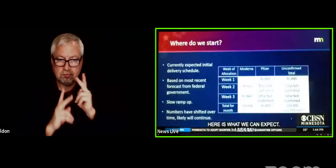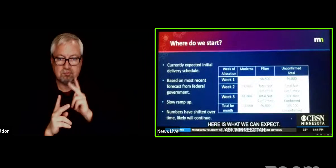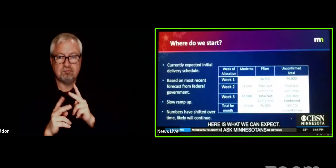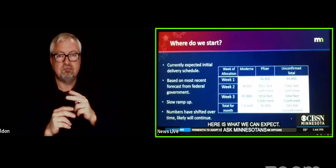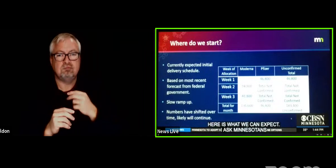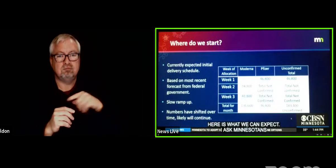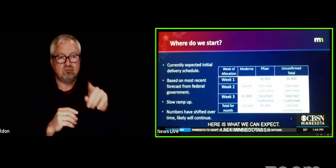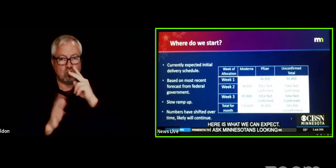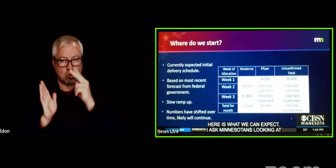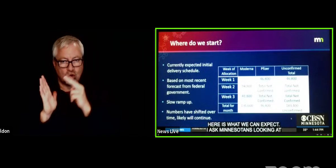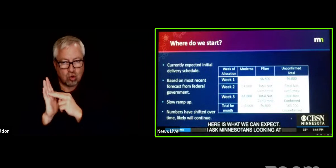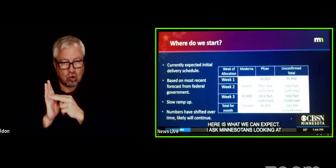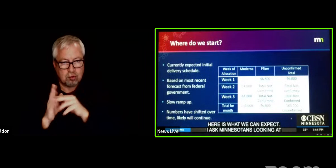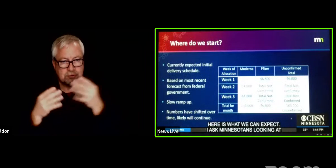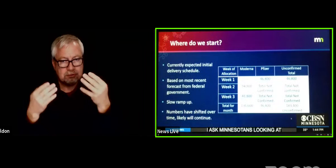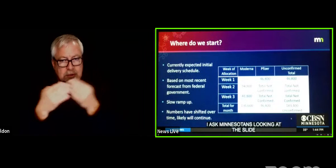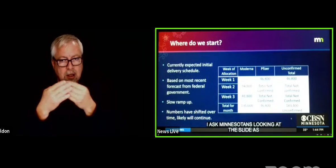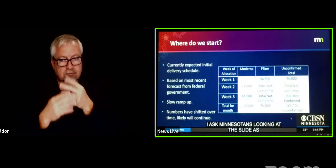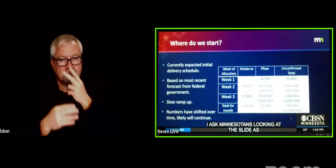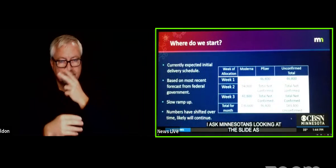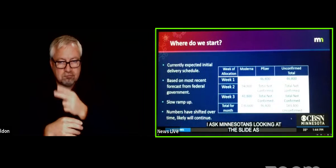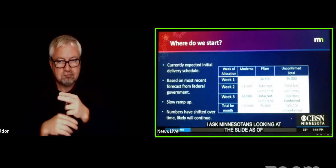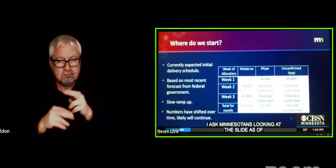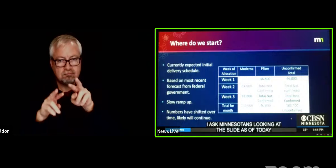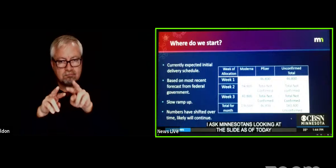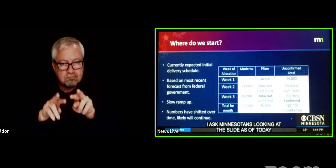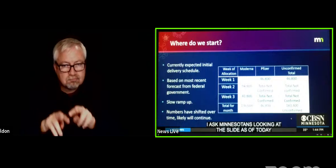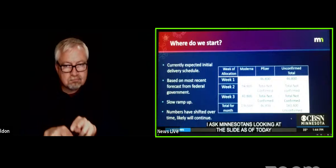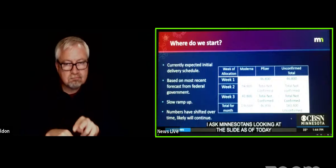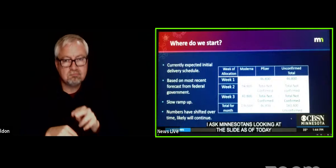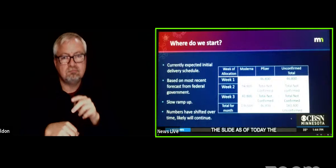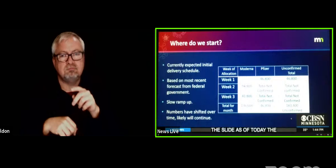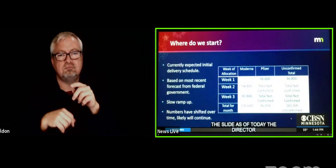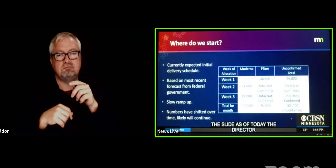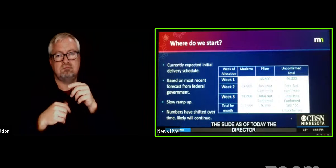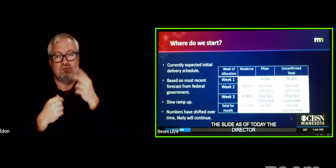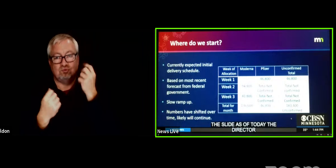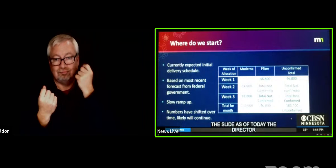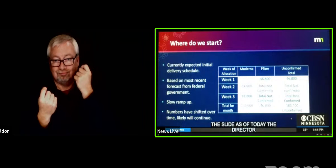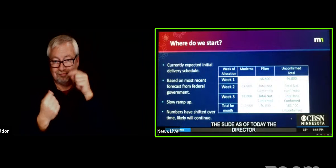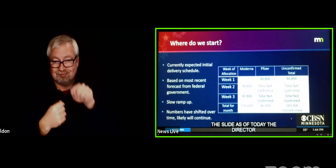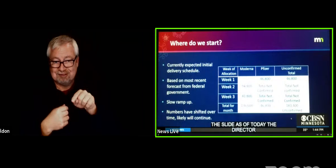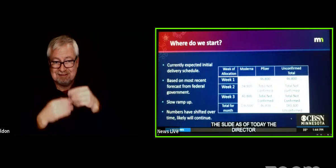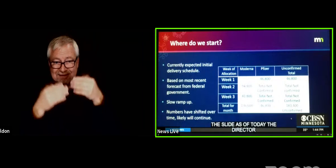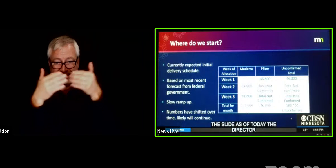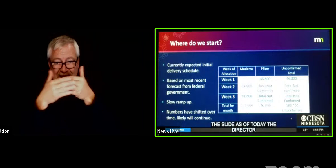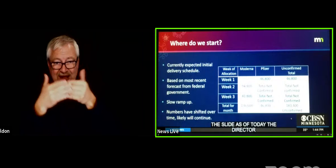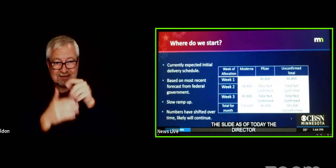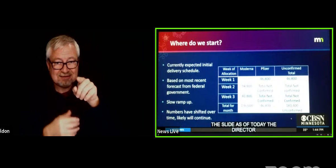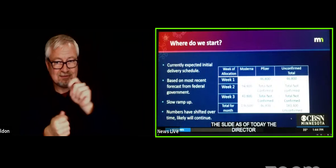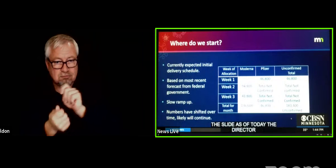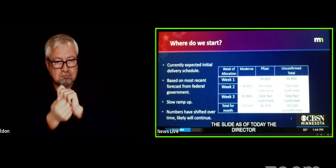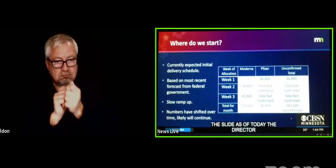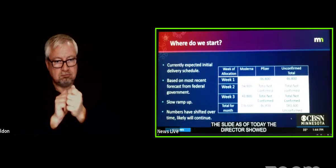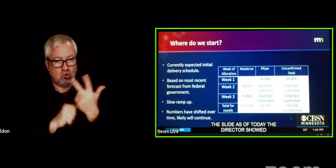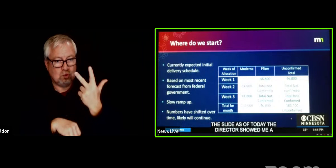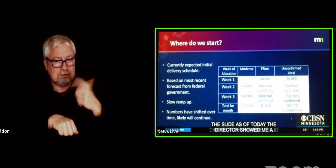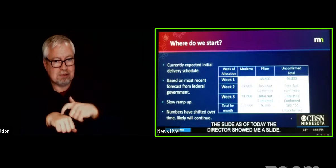SHOWED ME A SLIDE, IT HAS CHANGED THREE TIMES SINCE THAT'S FRIDAY. IN THE NUMBERS THAT ARE OUT THERE.